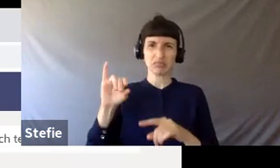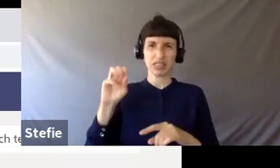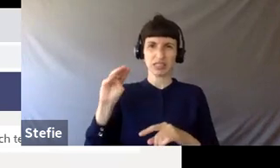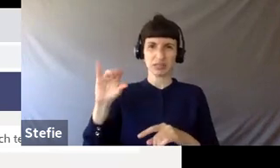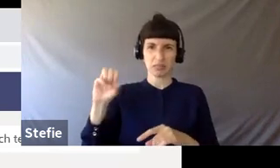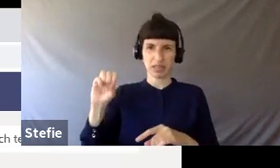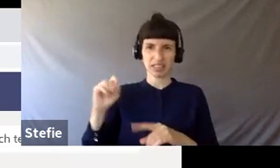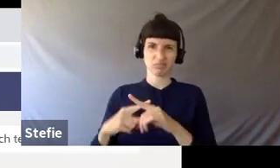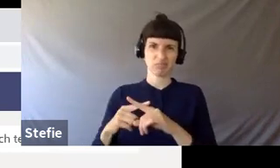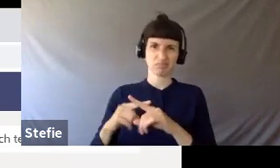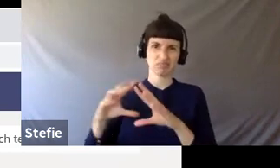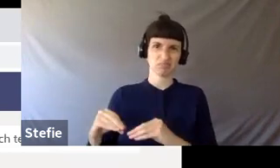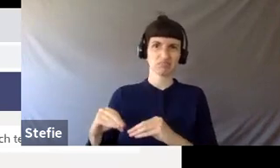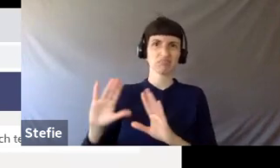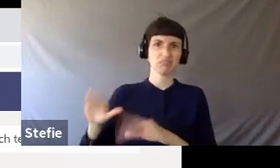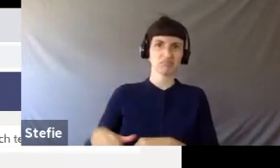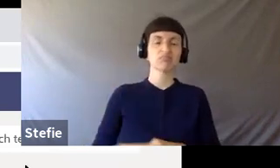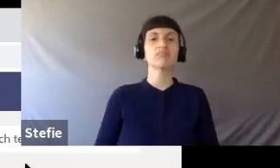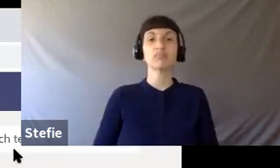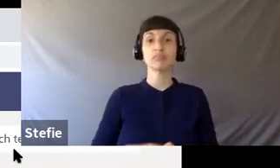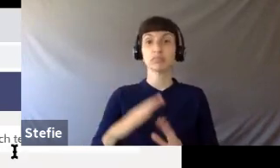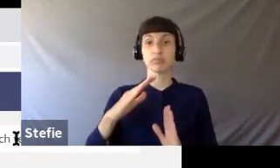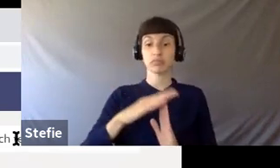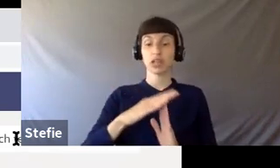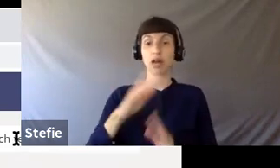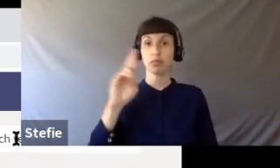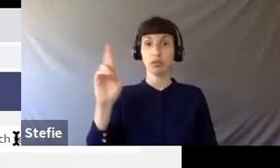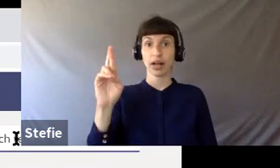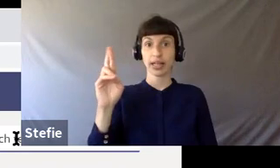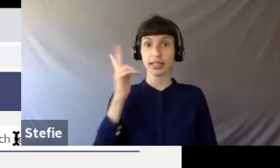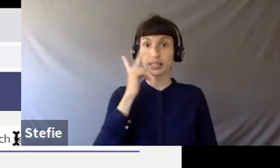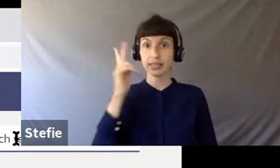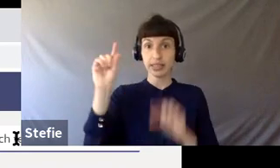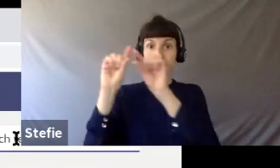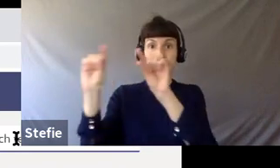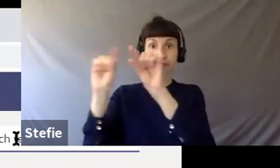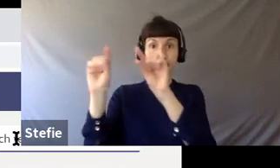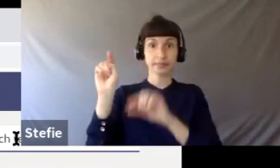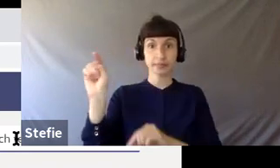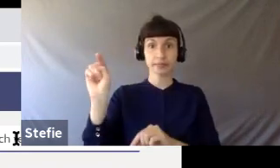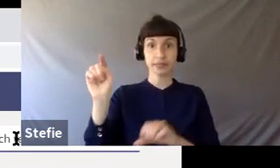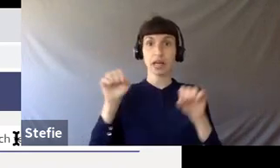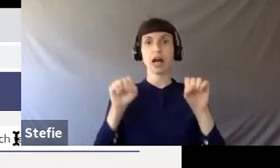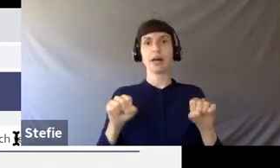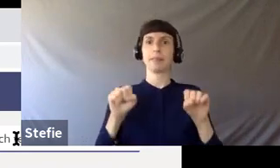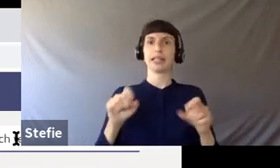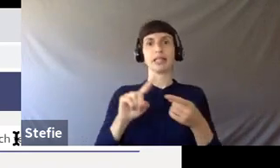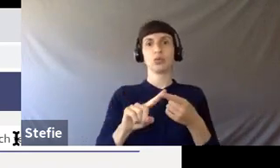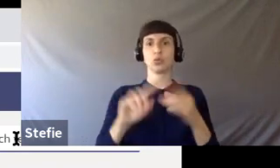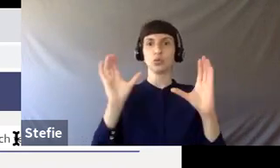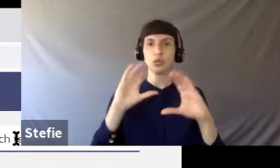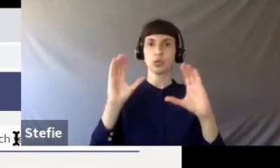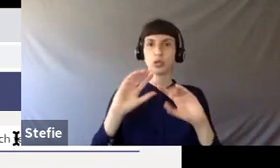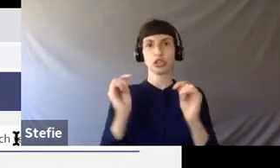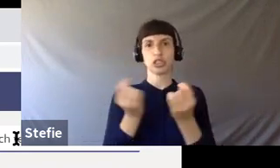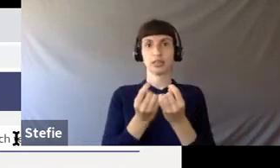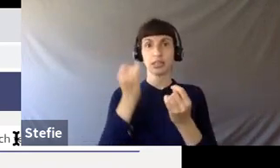it allows you to turn on the stock notifications; I could turn on desktop notifications and it was sending notifications